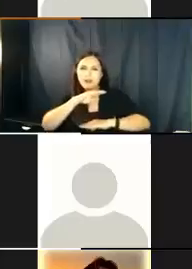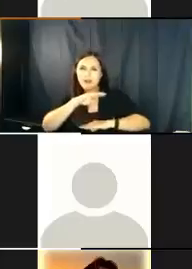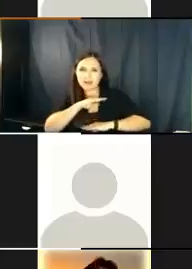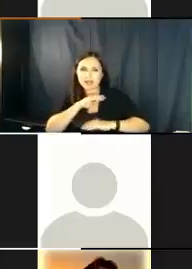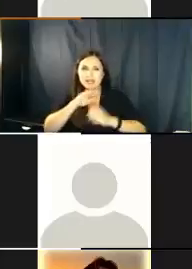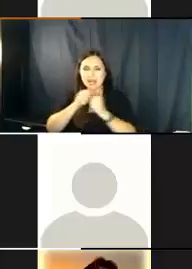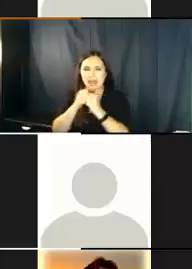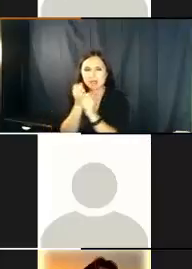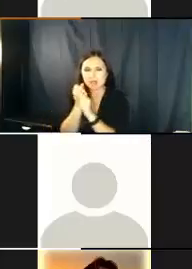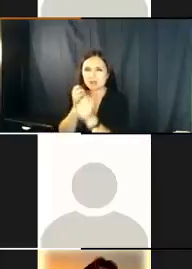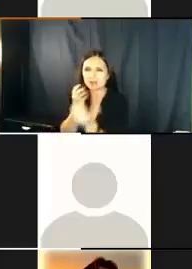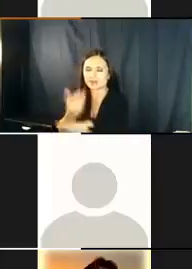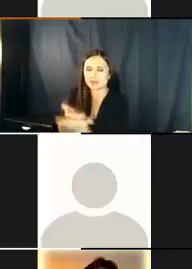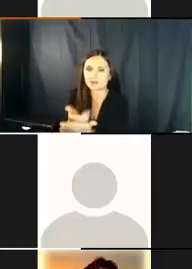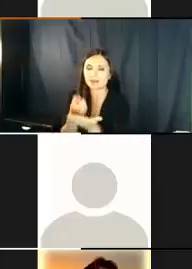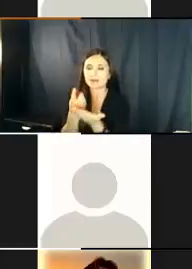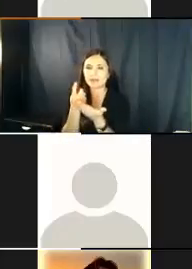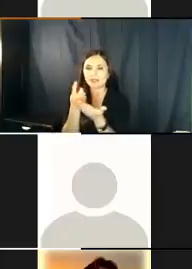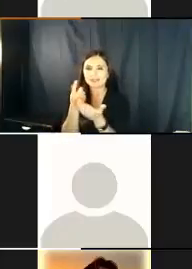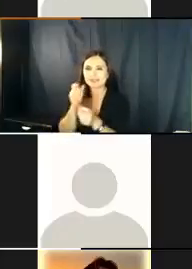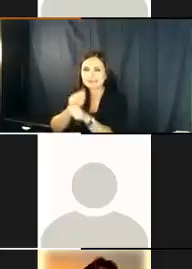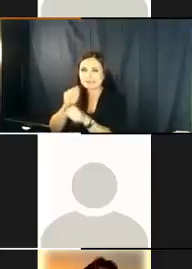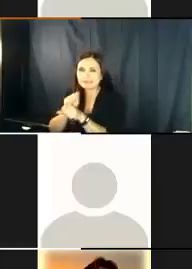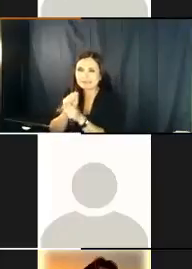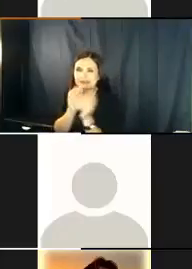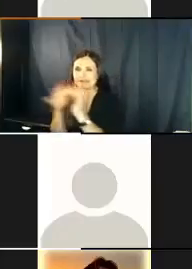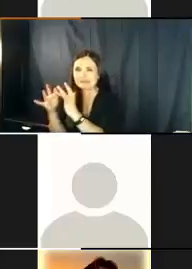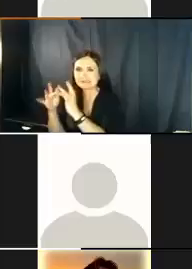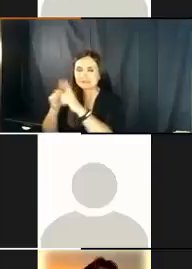And that may be where they're working partly online but they're meeting with you face-to-face